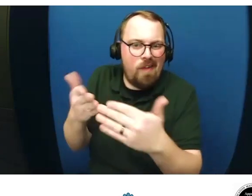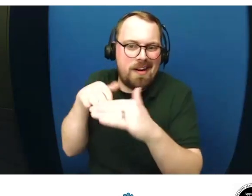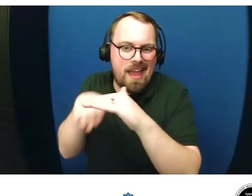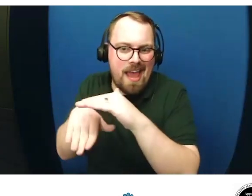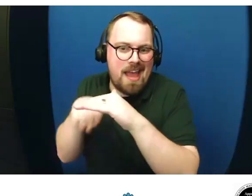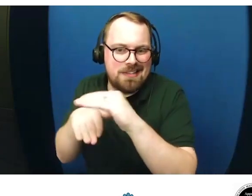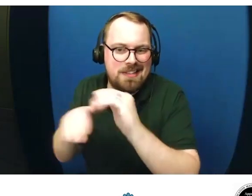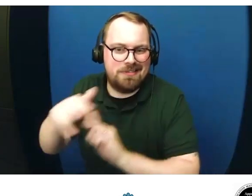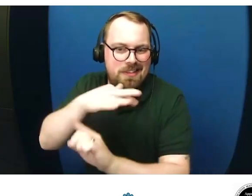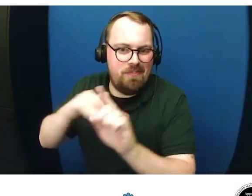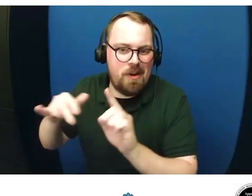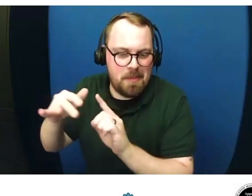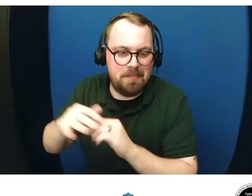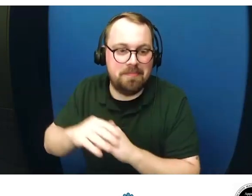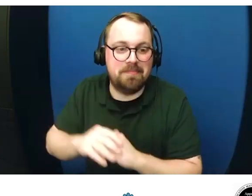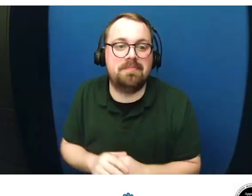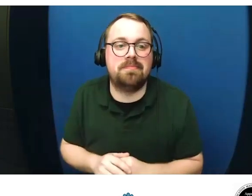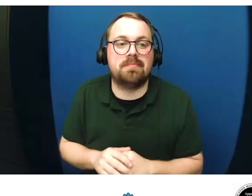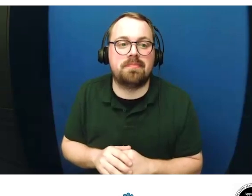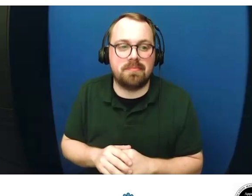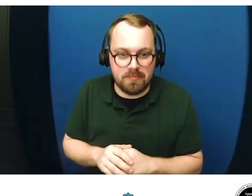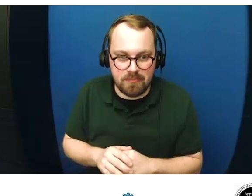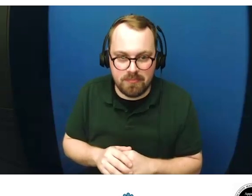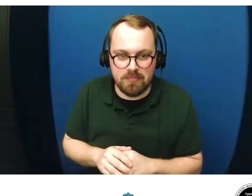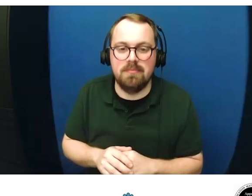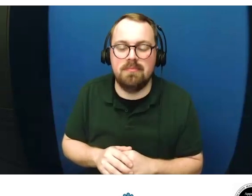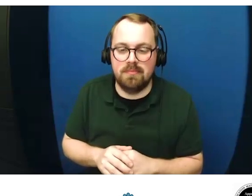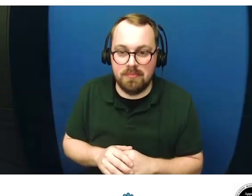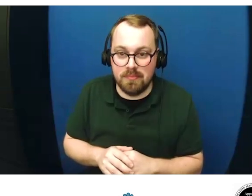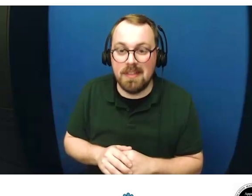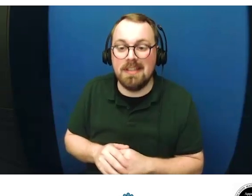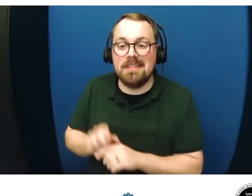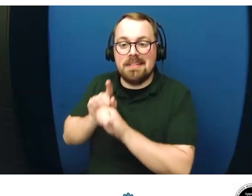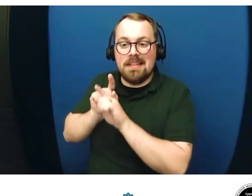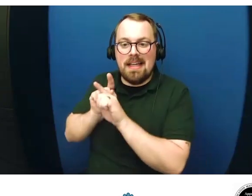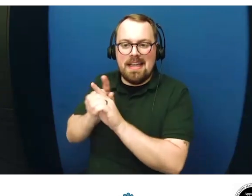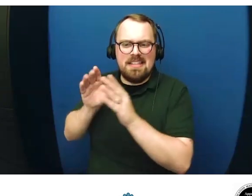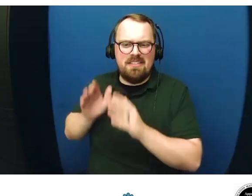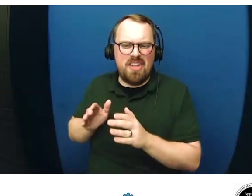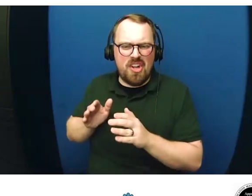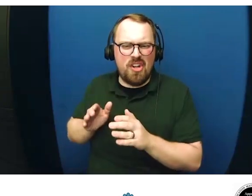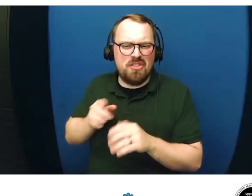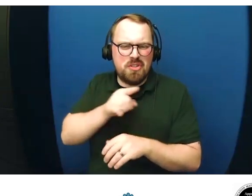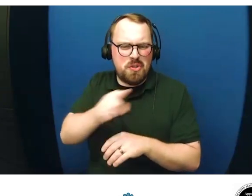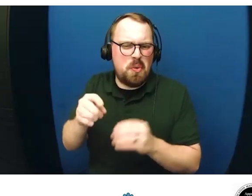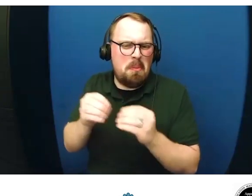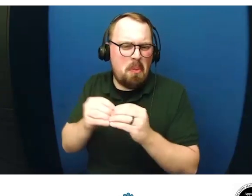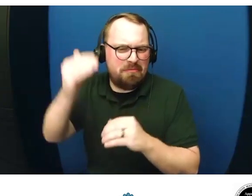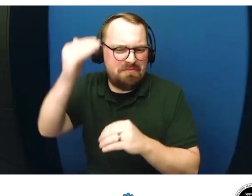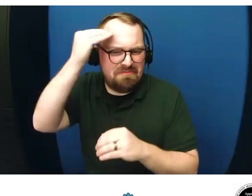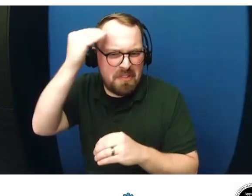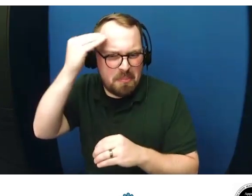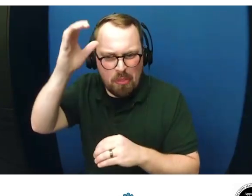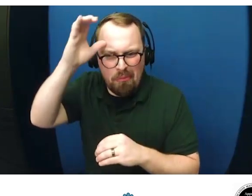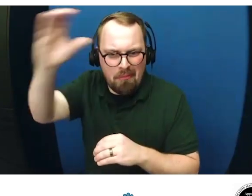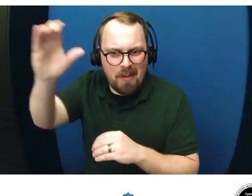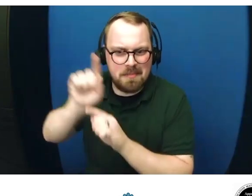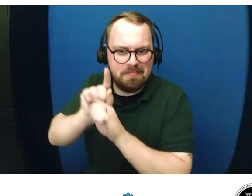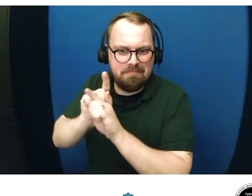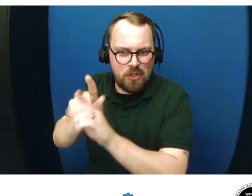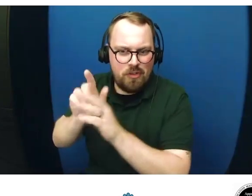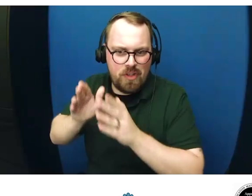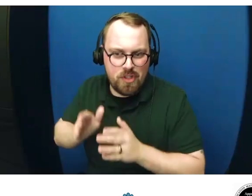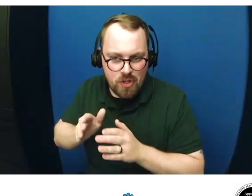And then the Intervener–many of you are more familiar with Intervener services–can